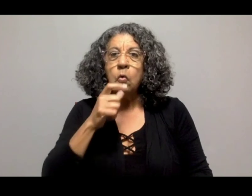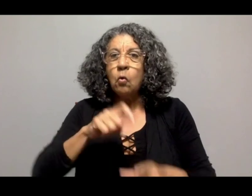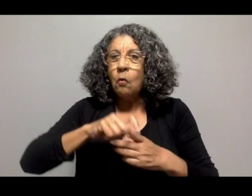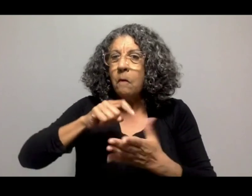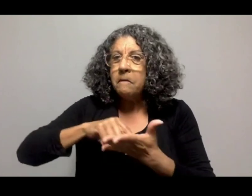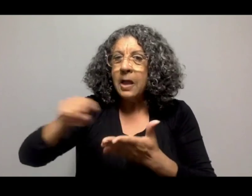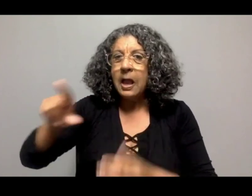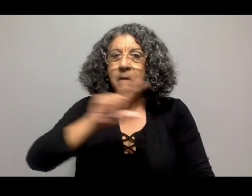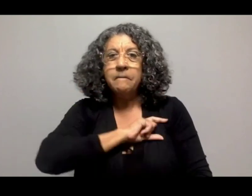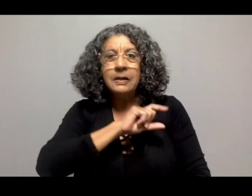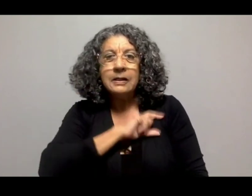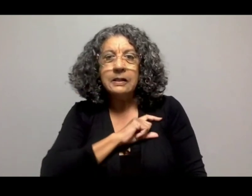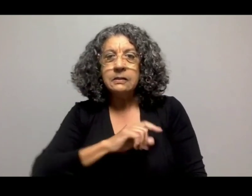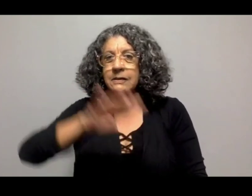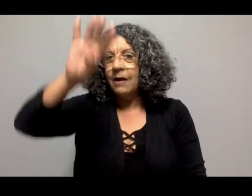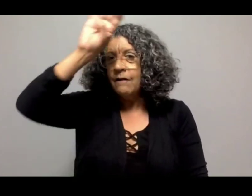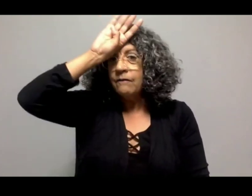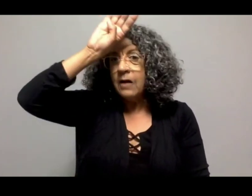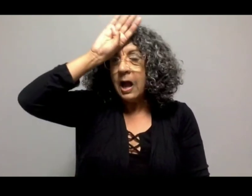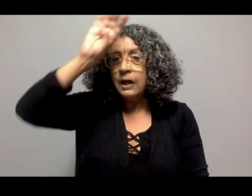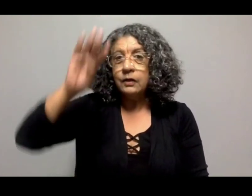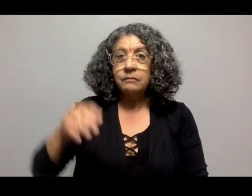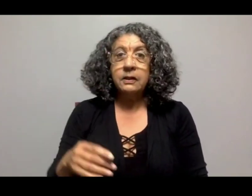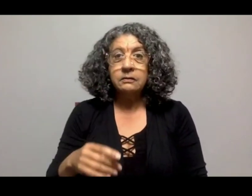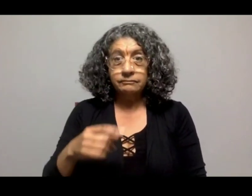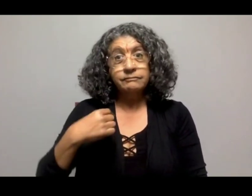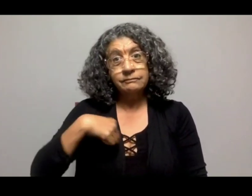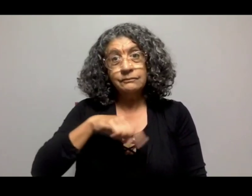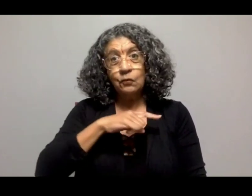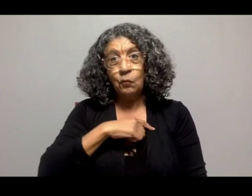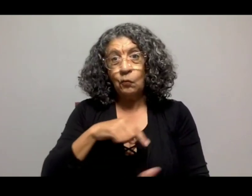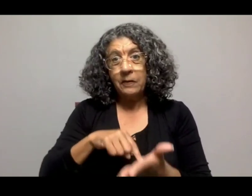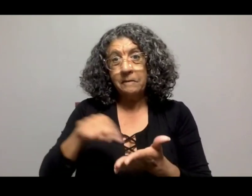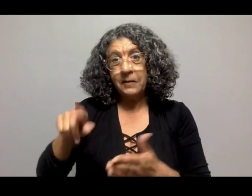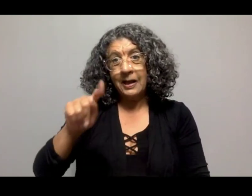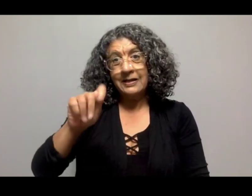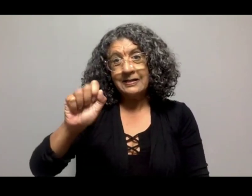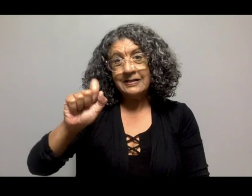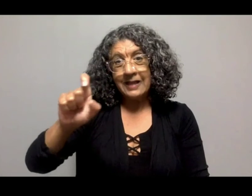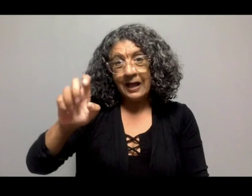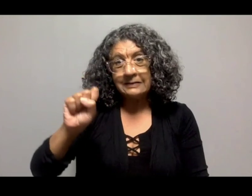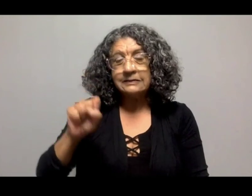who pays the police and the firefighters. We pay taxes